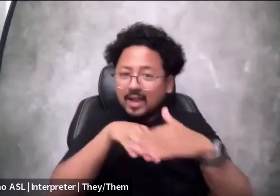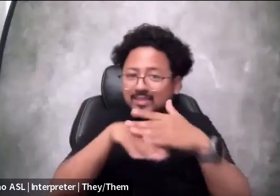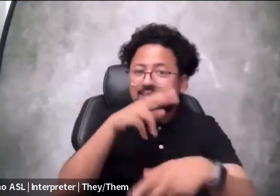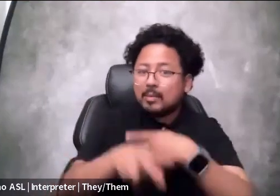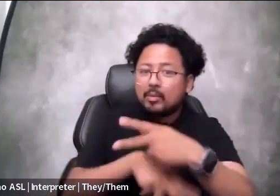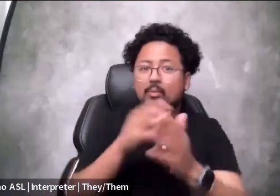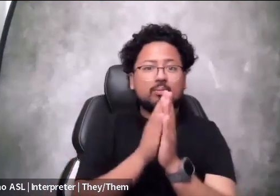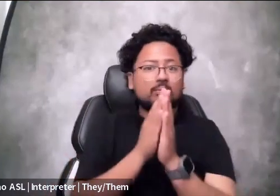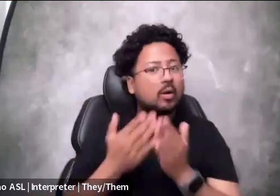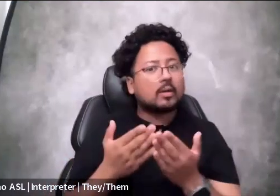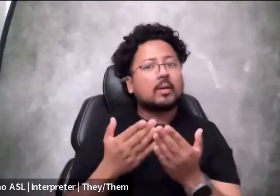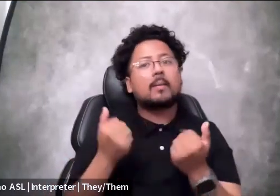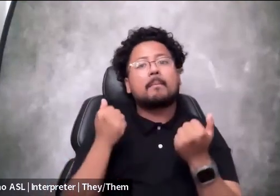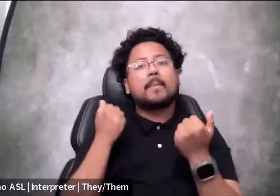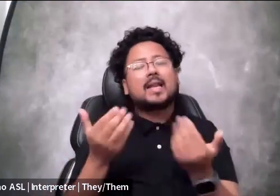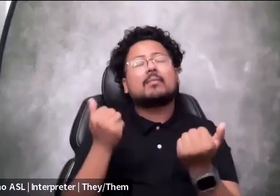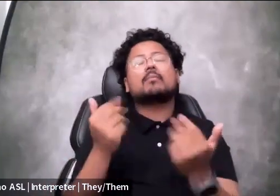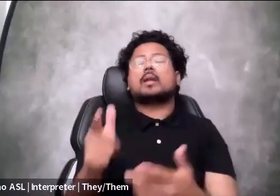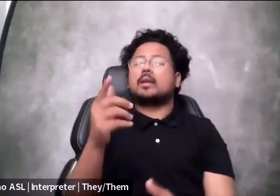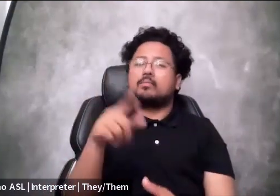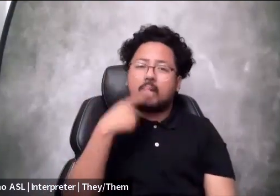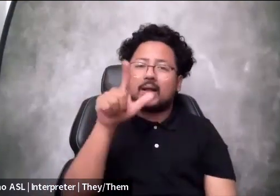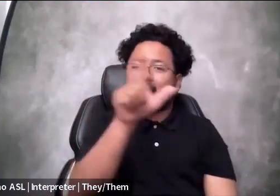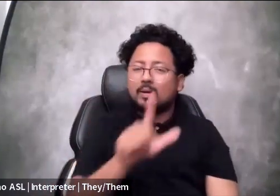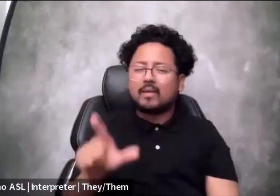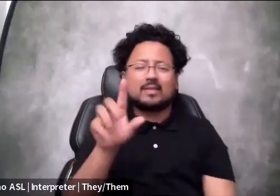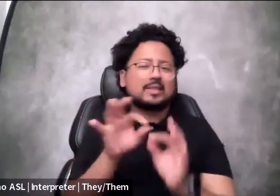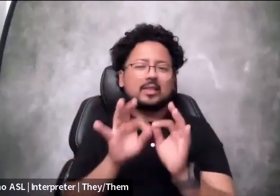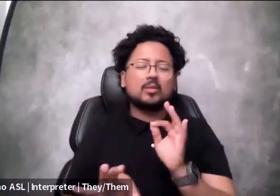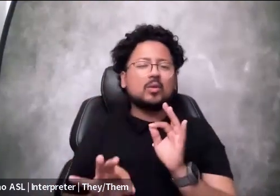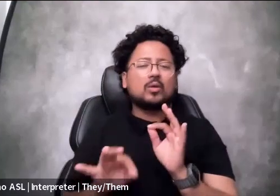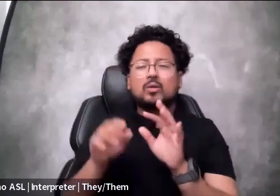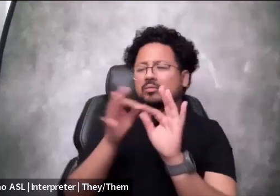And many public libraries just have a simple website where you can go and request books to the librarian.